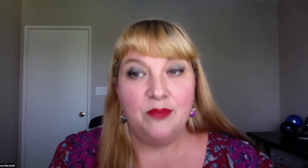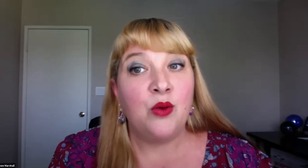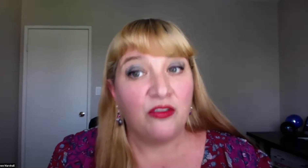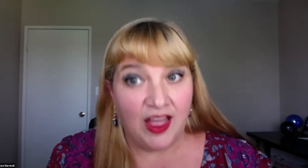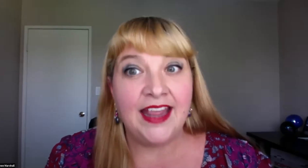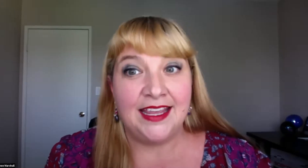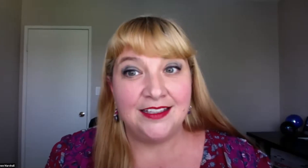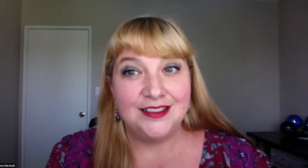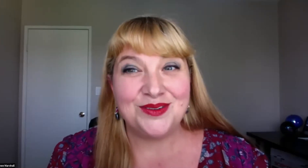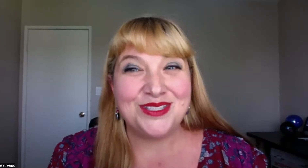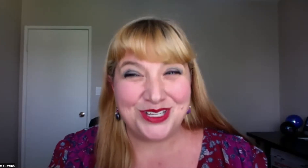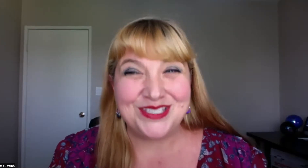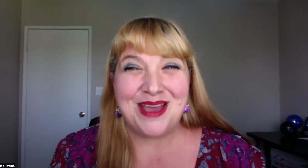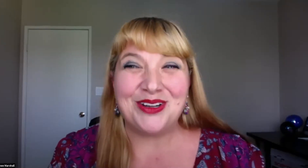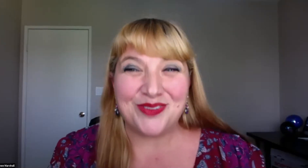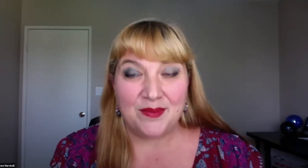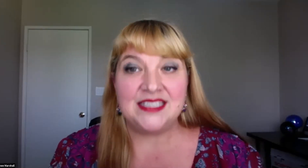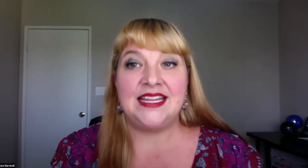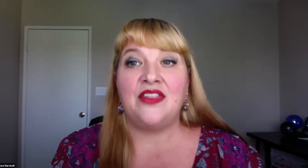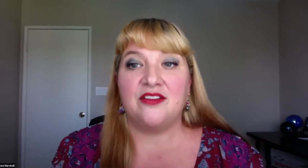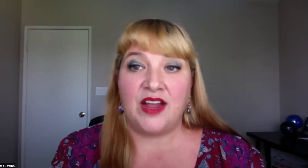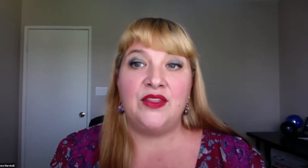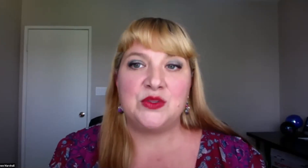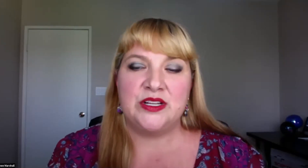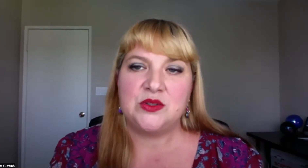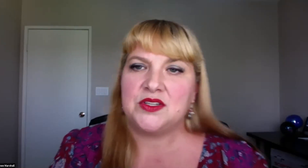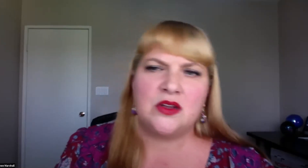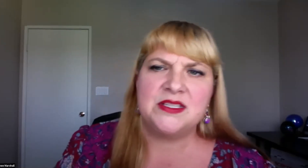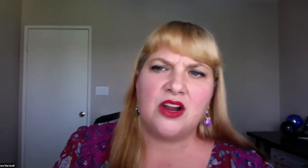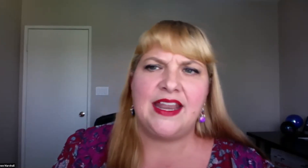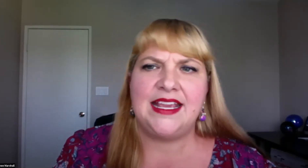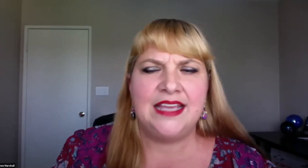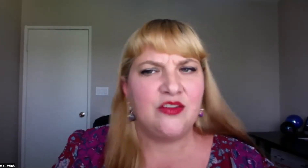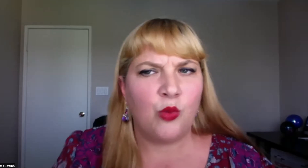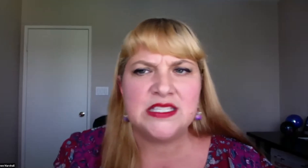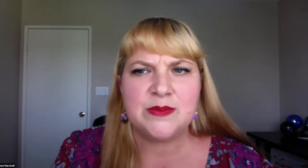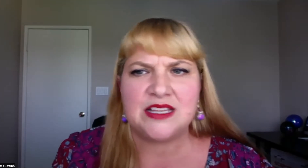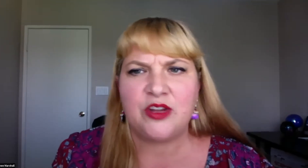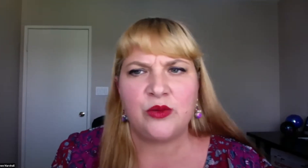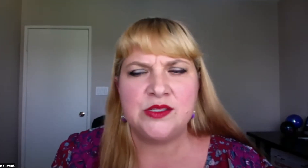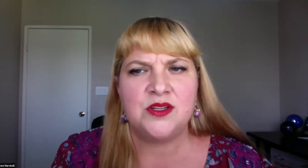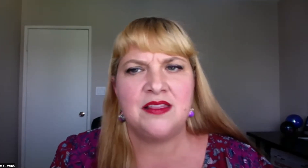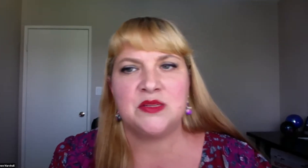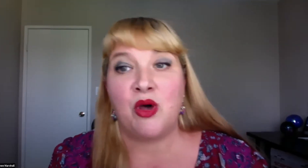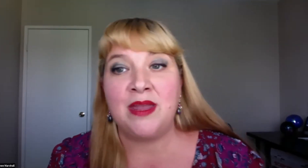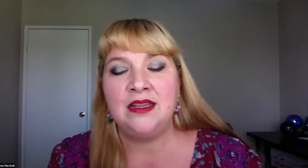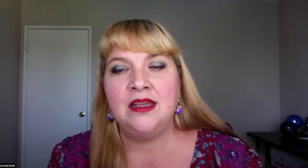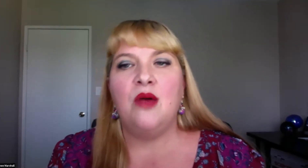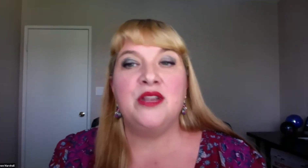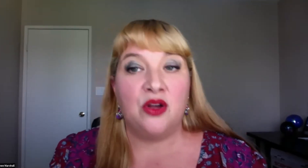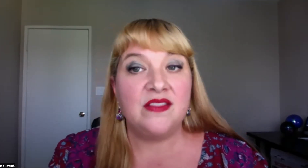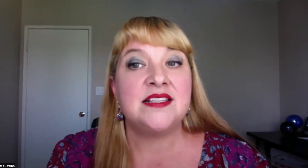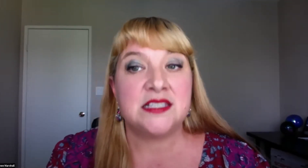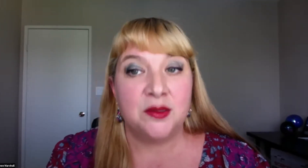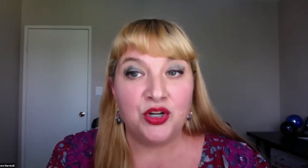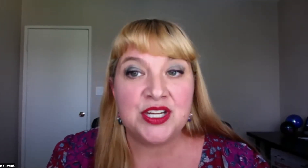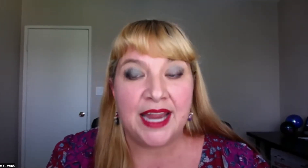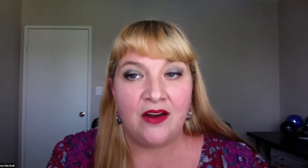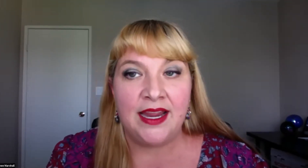Renee Marshall: But we're flying it so it's just a matter of coming together to find those resources. So I'm sorry that I can't get one specific resource at this moment, but know that this is an emerging area.